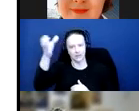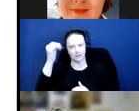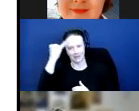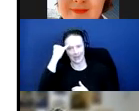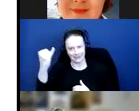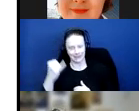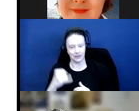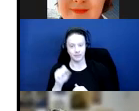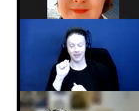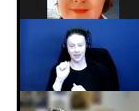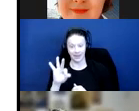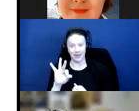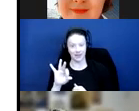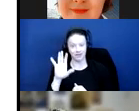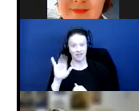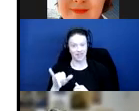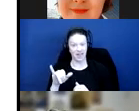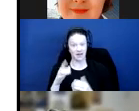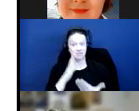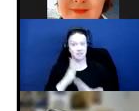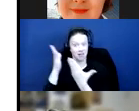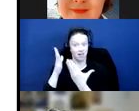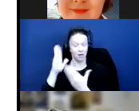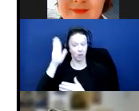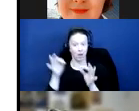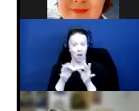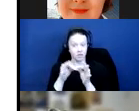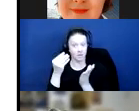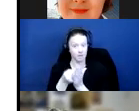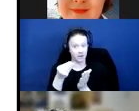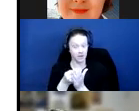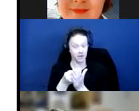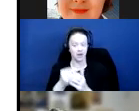If it's going to cost money, there has to be a strategy